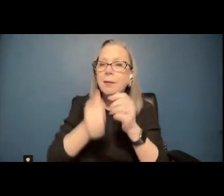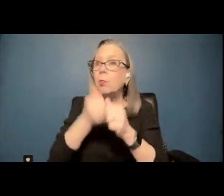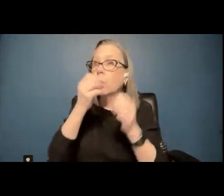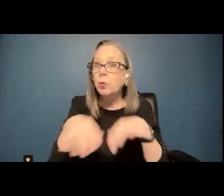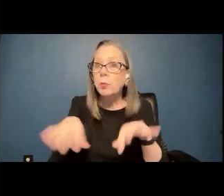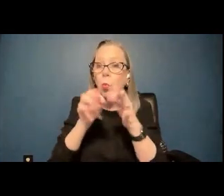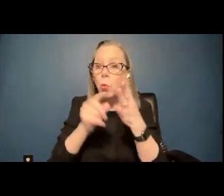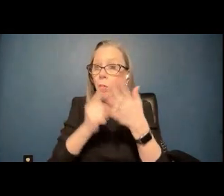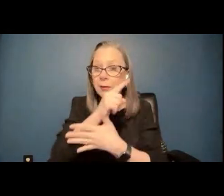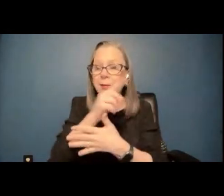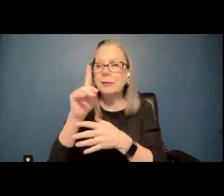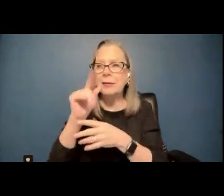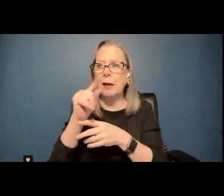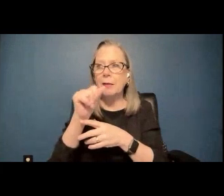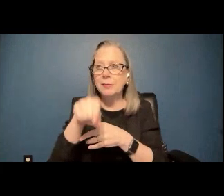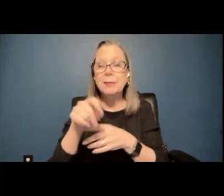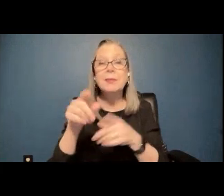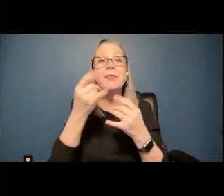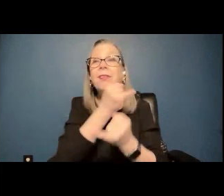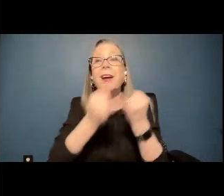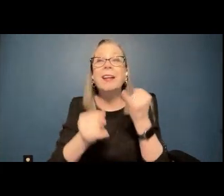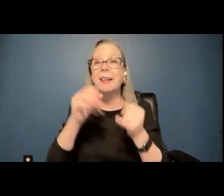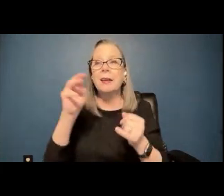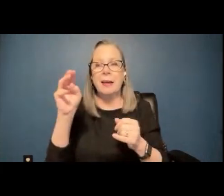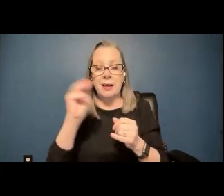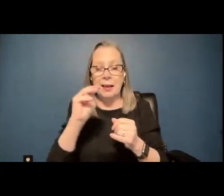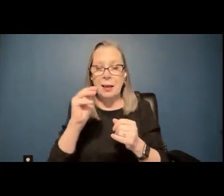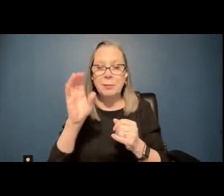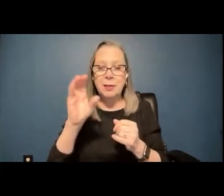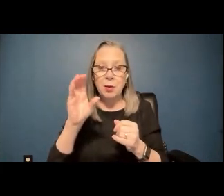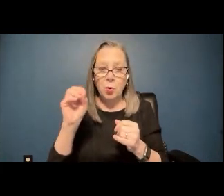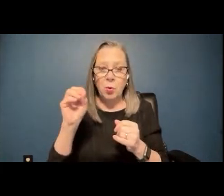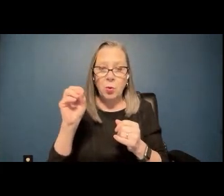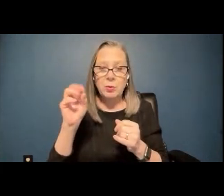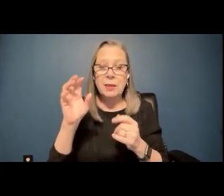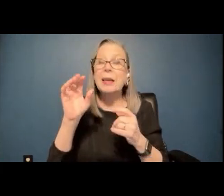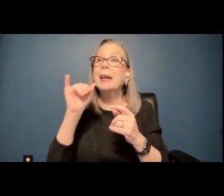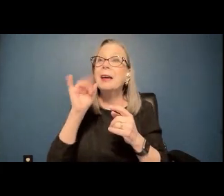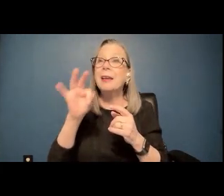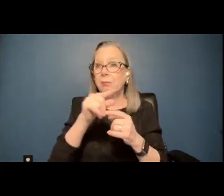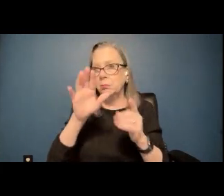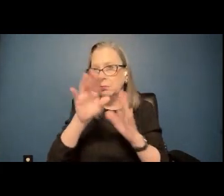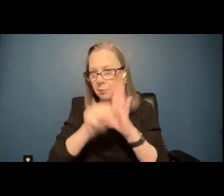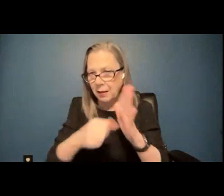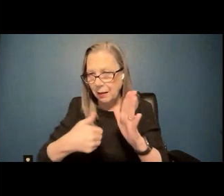And then finally, MCOs, if your state has them, who can service that bridge between state agencies and providers.